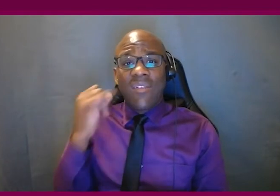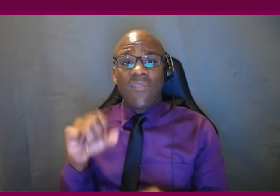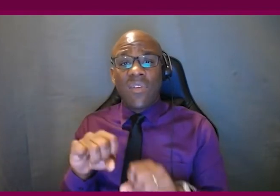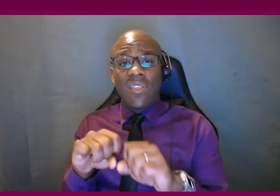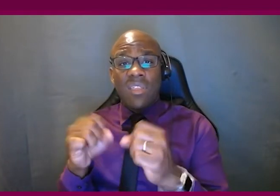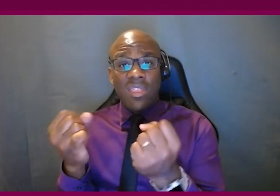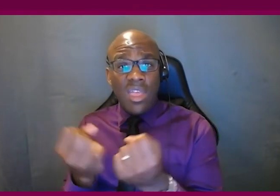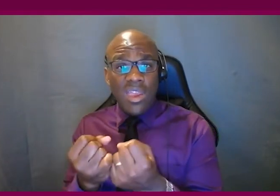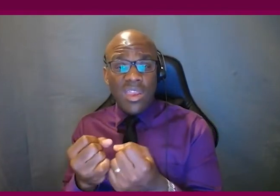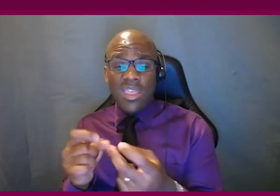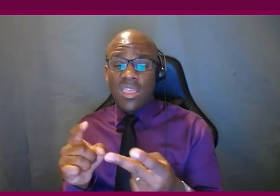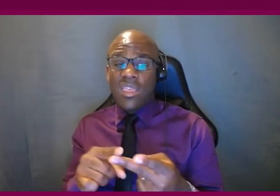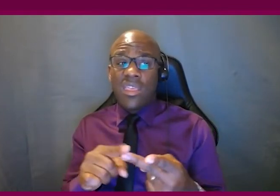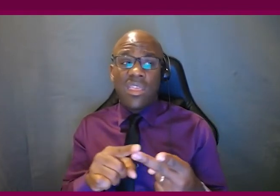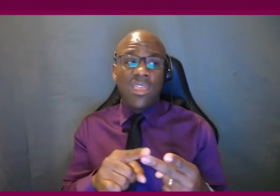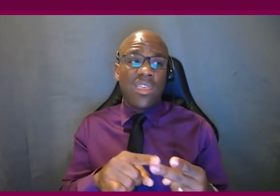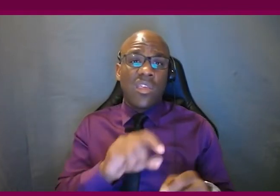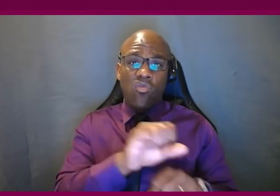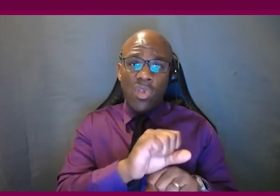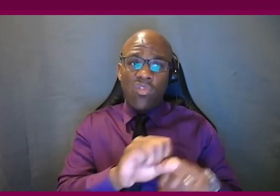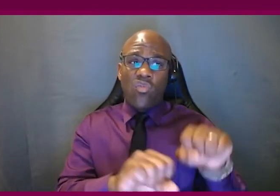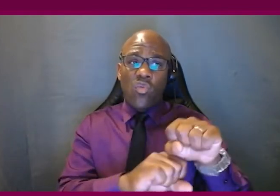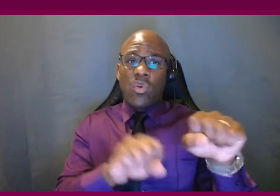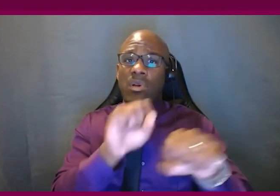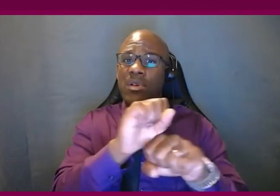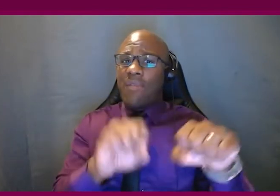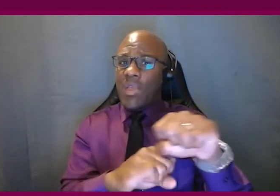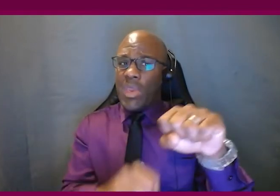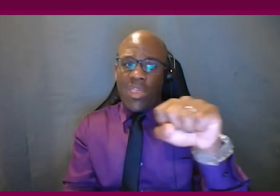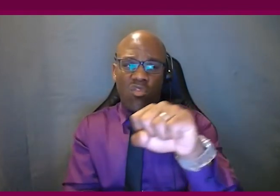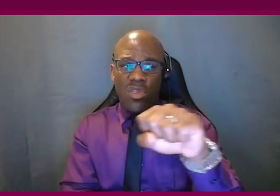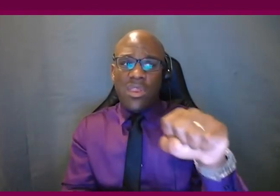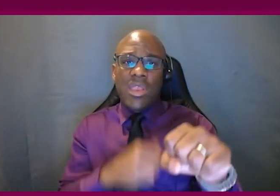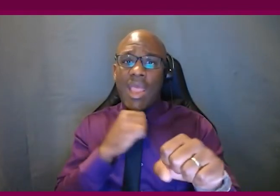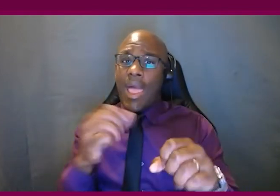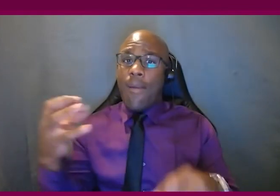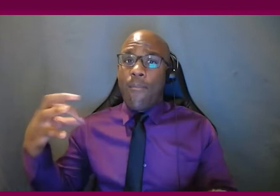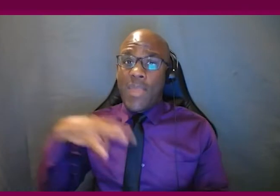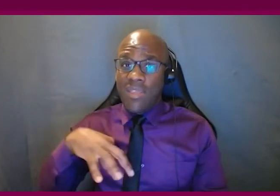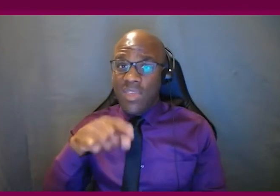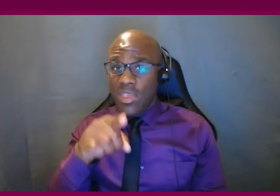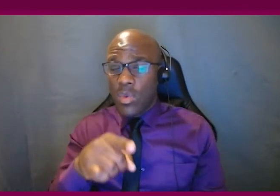So my question for you is how do you think that disabled people can commit to bettering